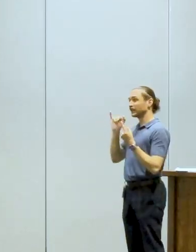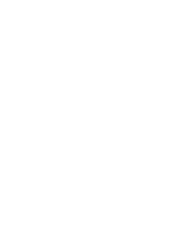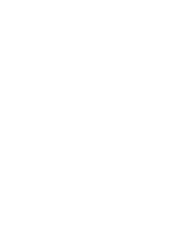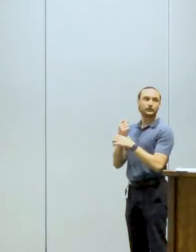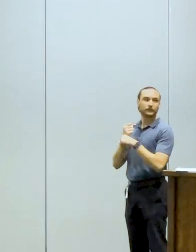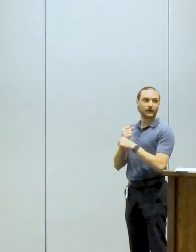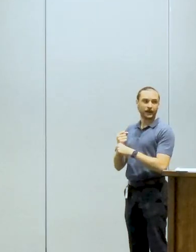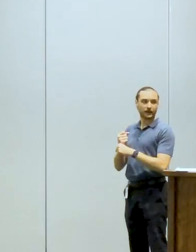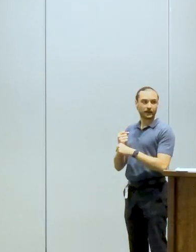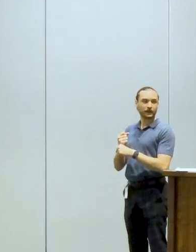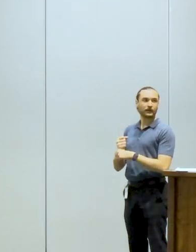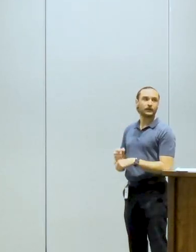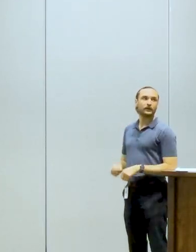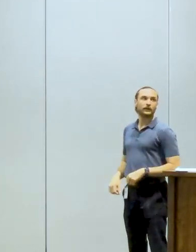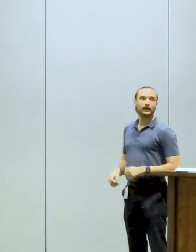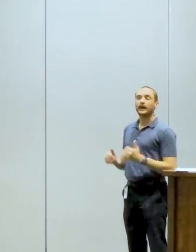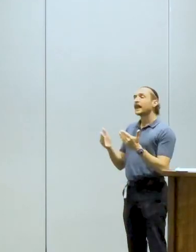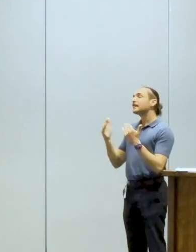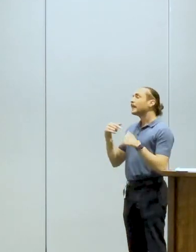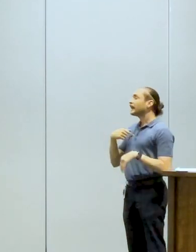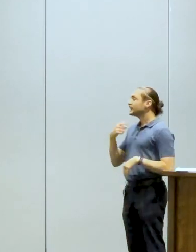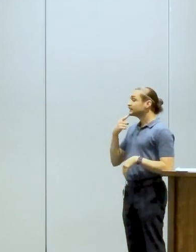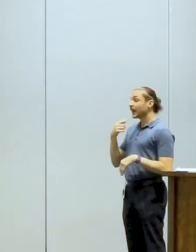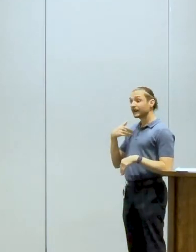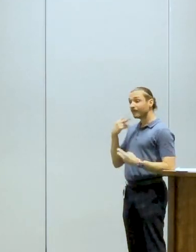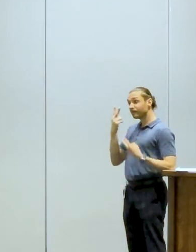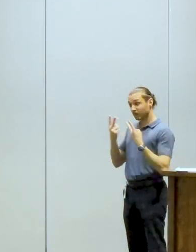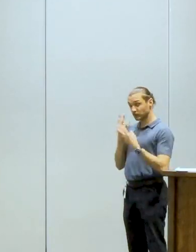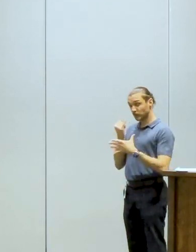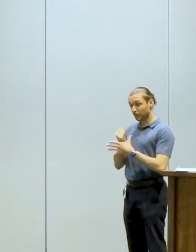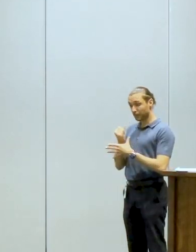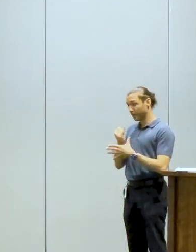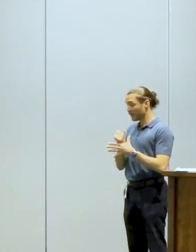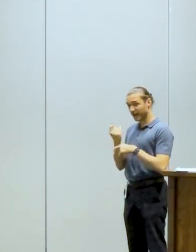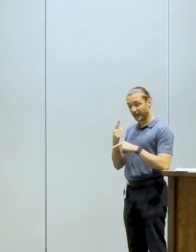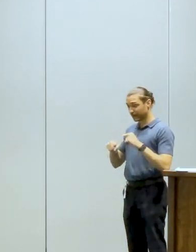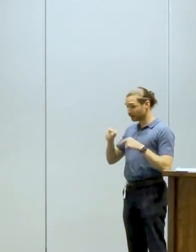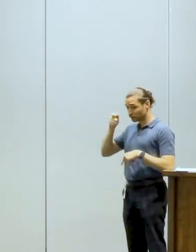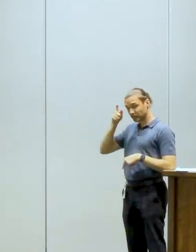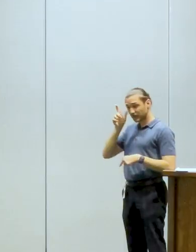about it. And now I said, I have a visual impairment, and seeing this image is difficult. Can you please describe it to me? I'm a